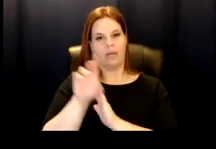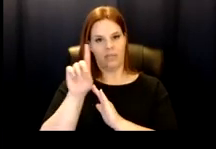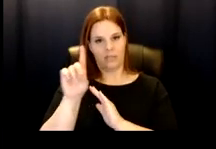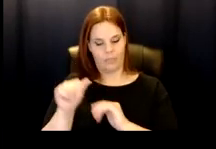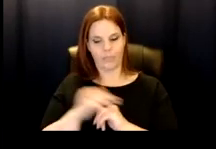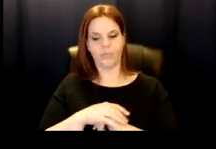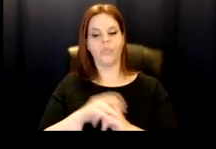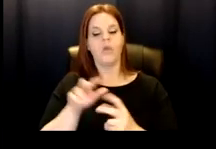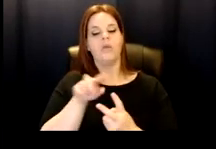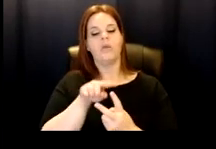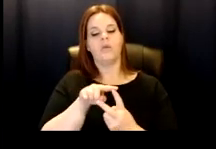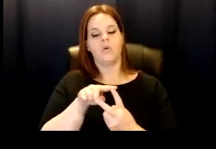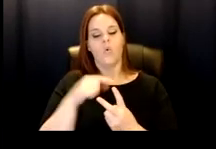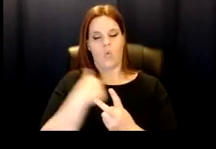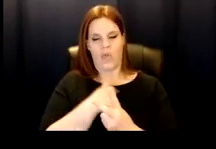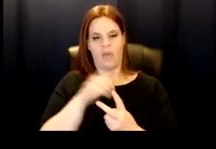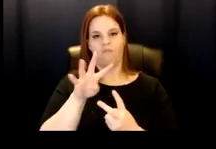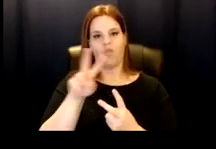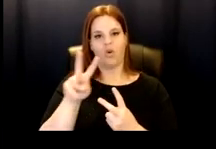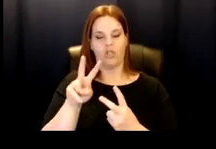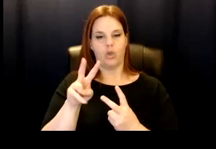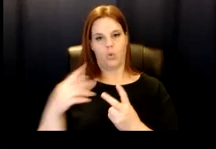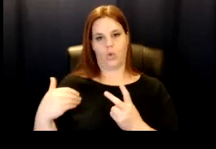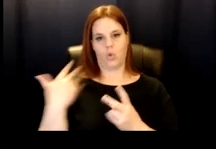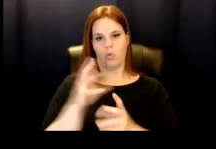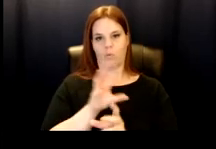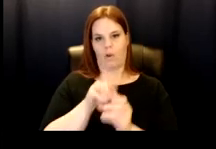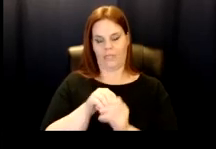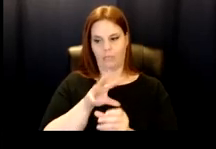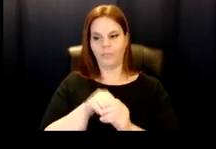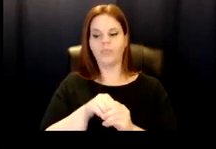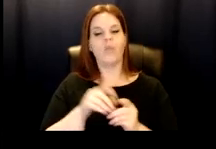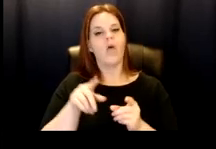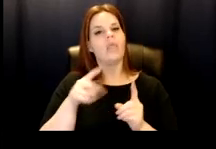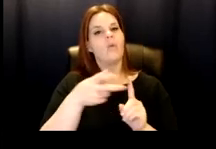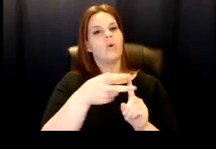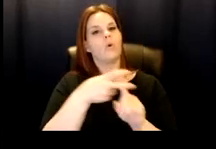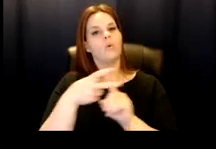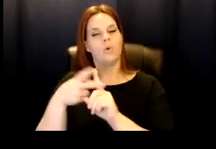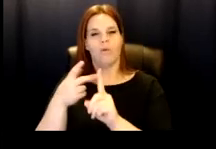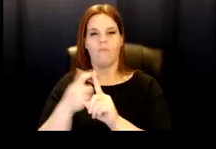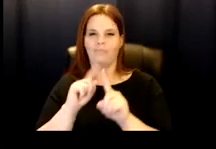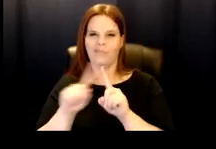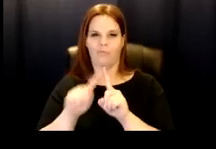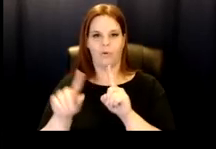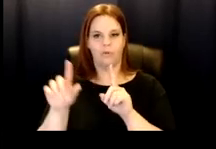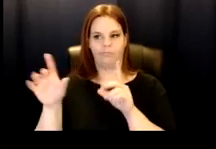youth participants. Youth that were recruited from a number of sources in our focus groups,